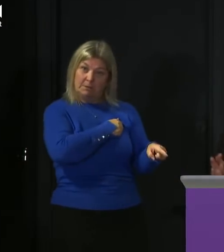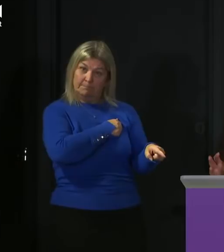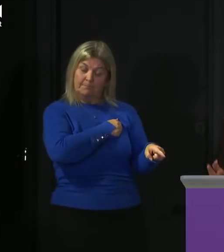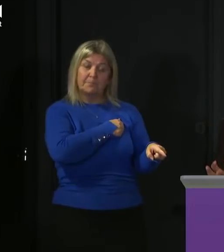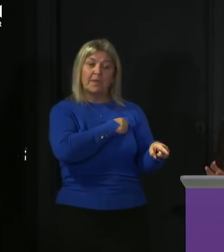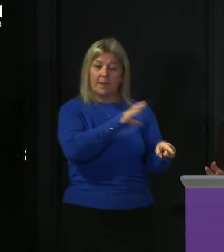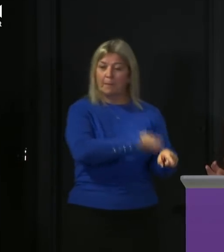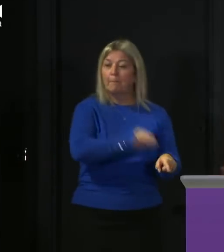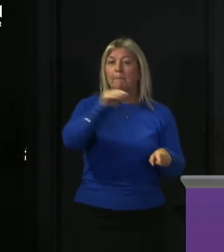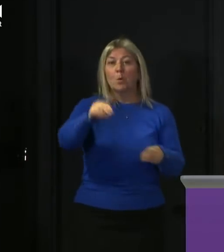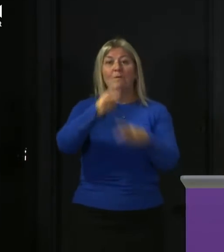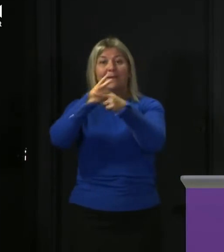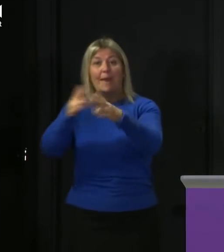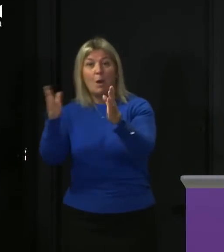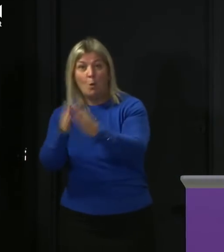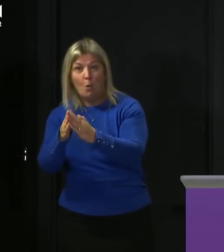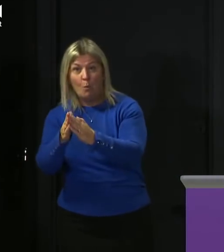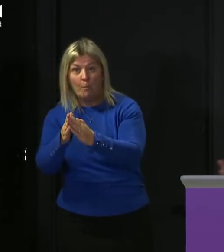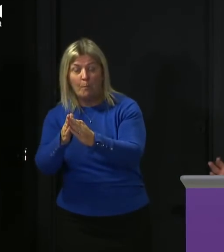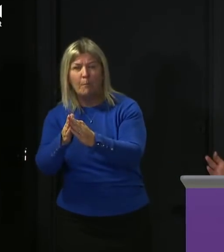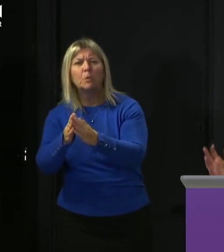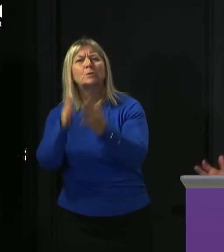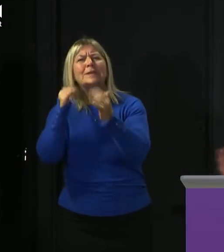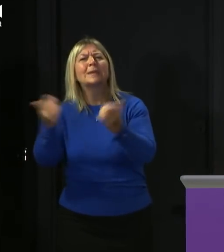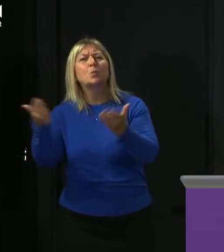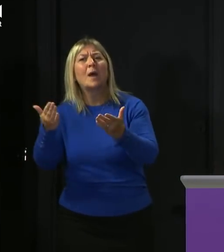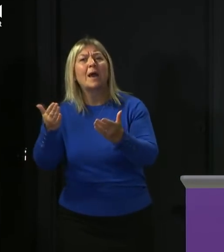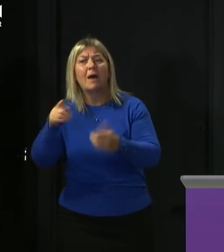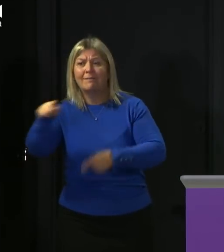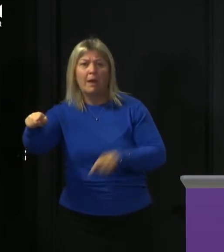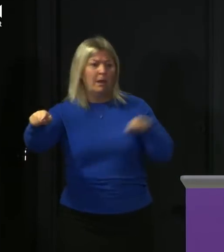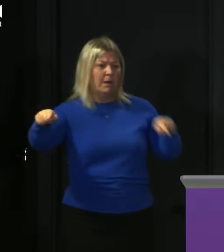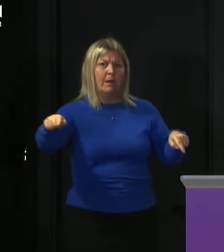were tested before they were discharged, whether they had had COVID before they were discharged.